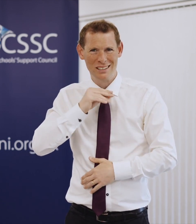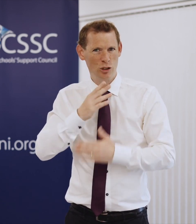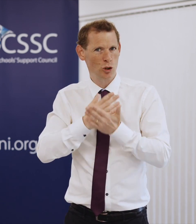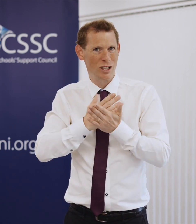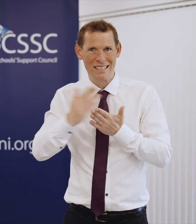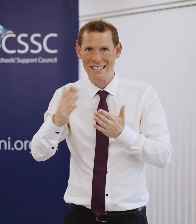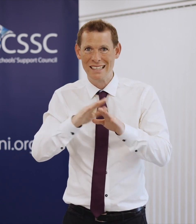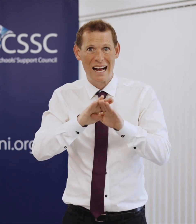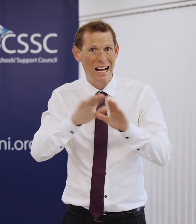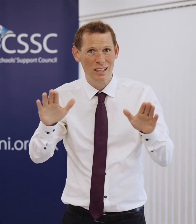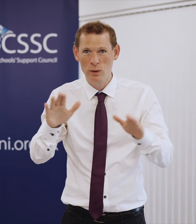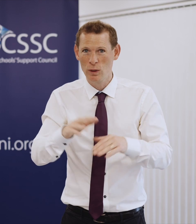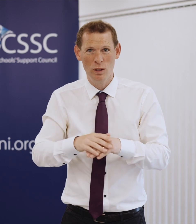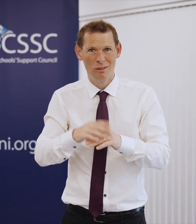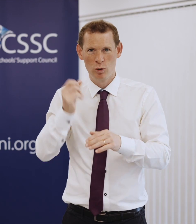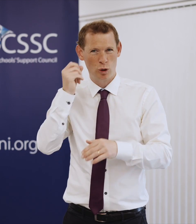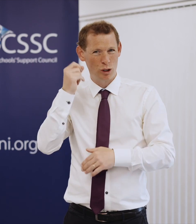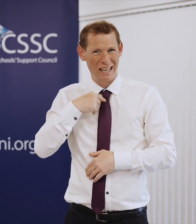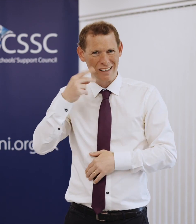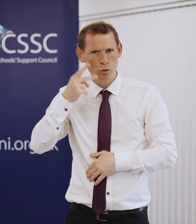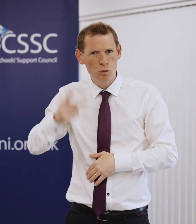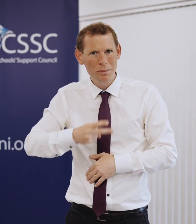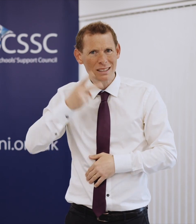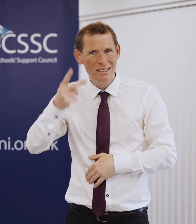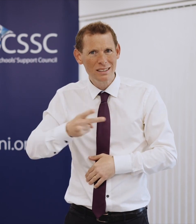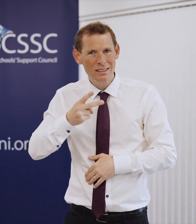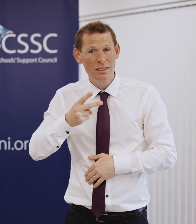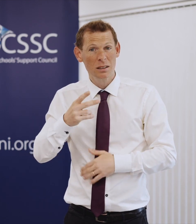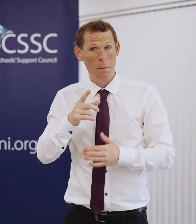have the same clarity of speech, they can't have a conversation the same way, I have to